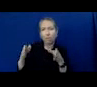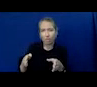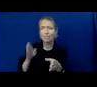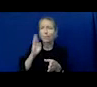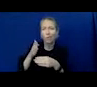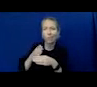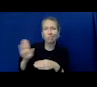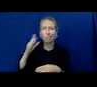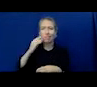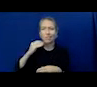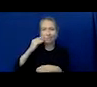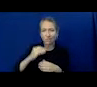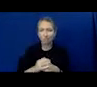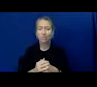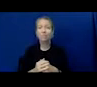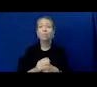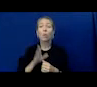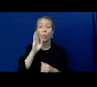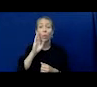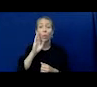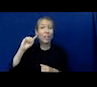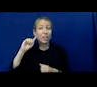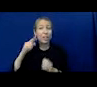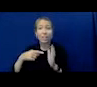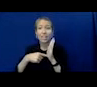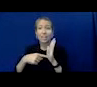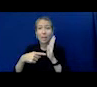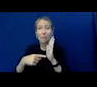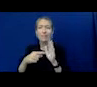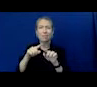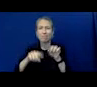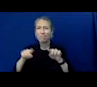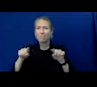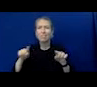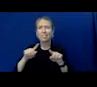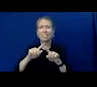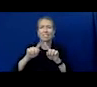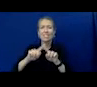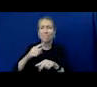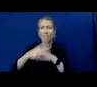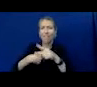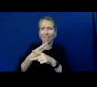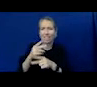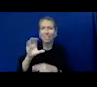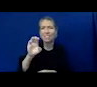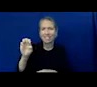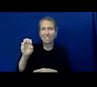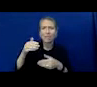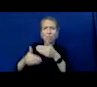You will hear about examples of all phases of the CE process, and finally we are going